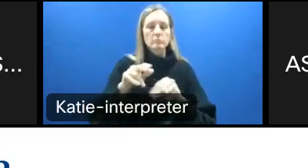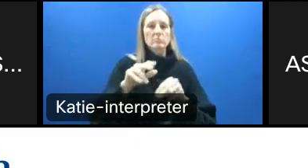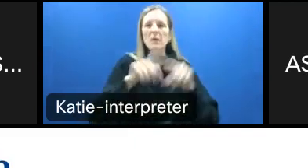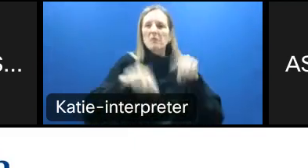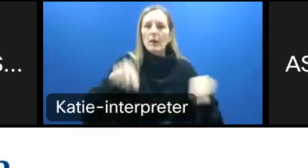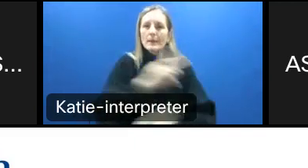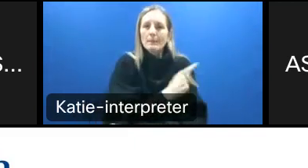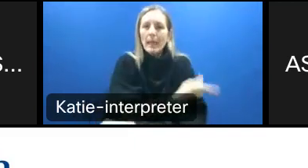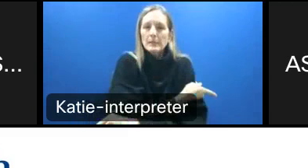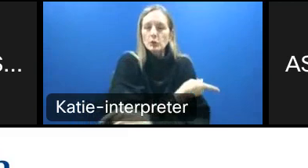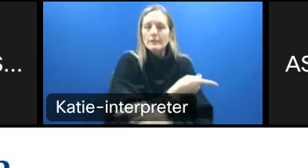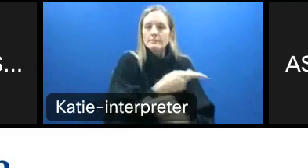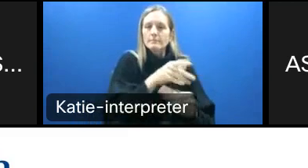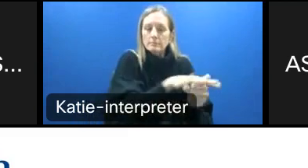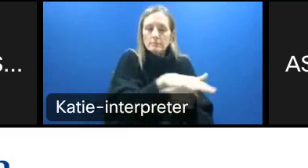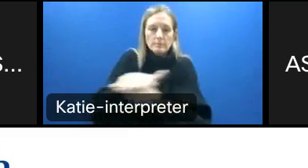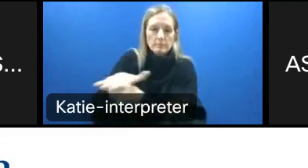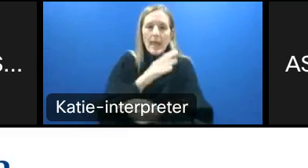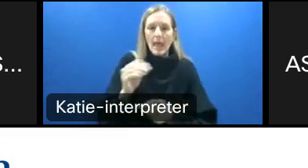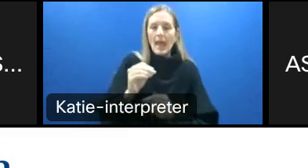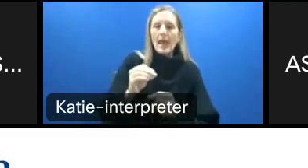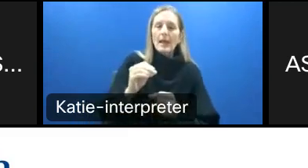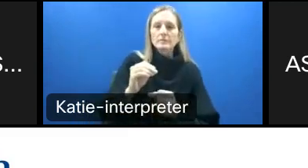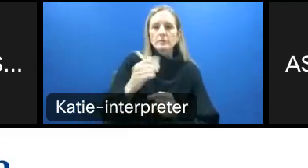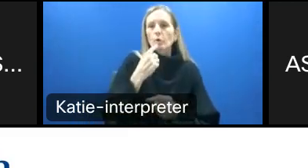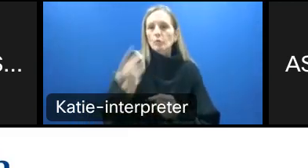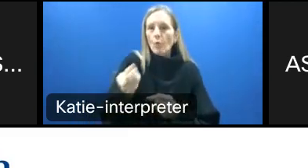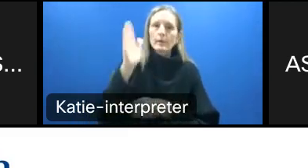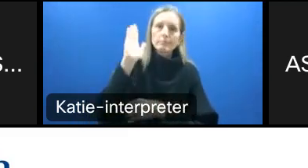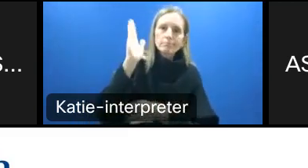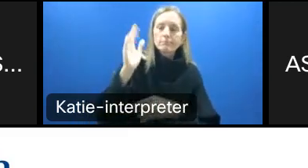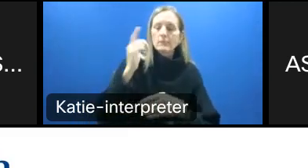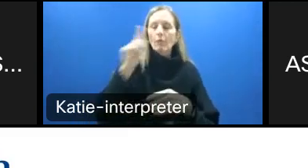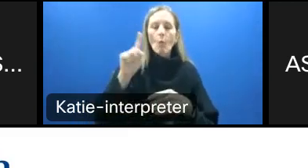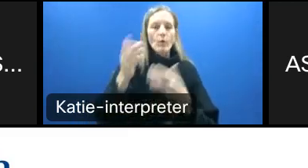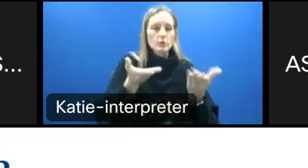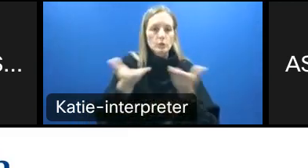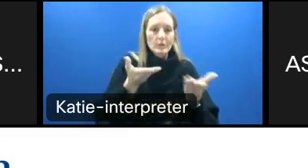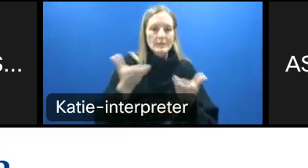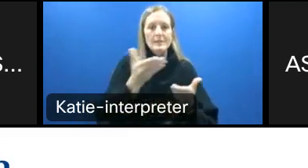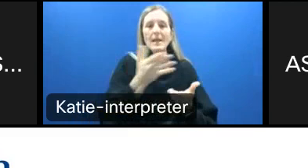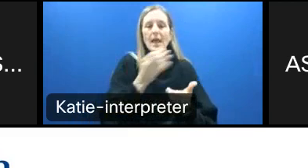Of programs and services and discussing support to expand women's health services.